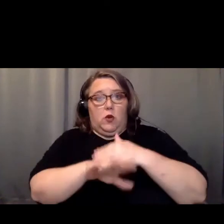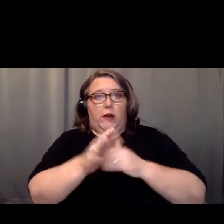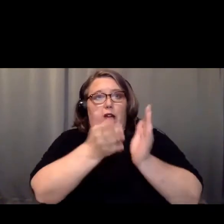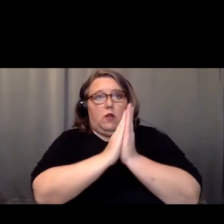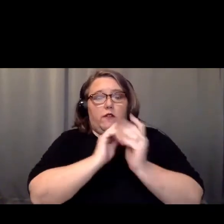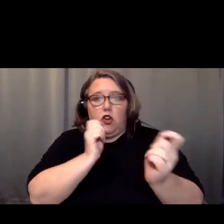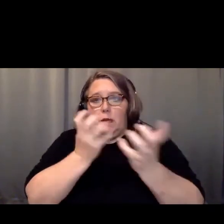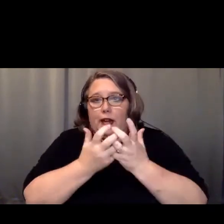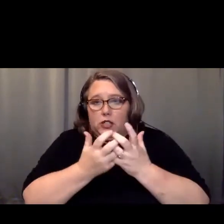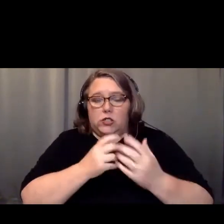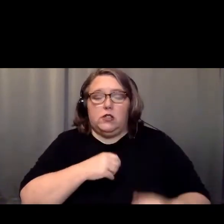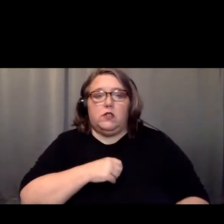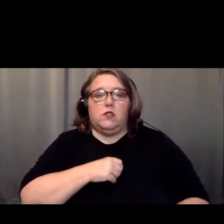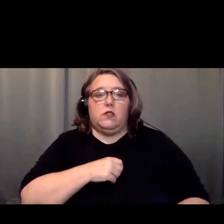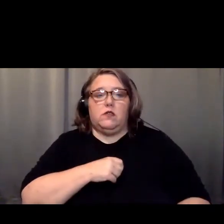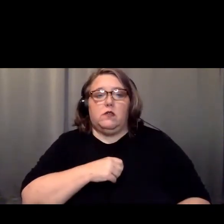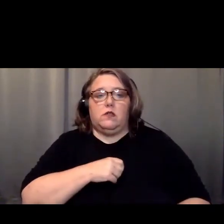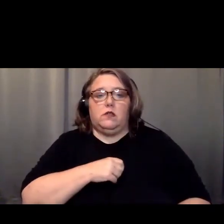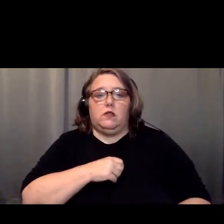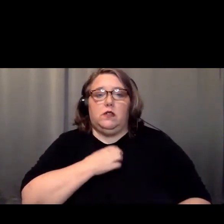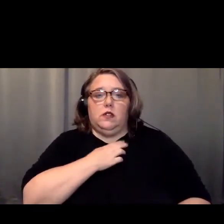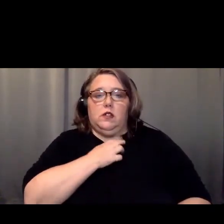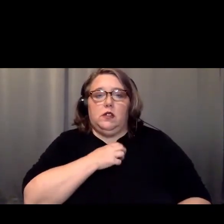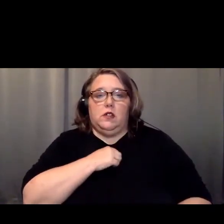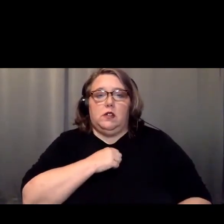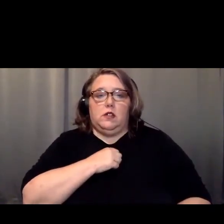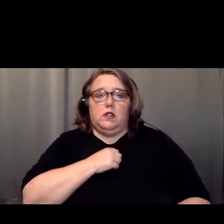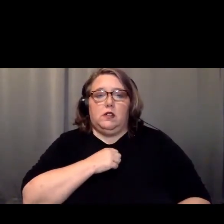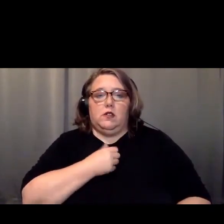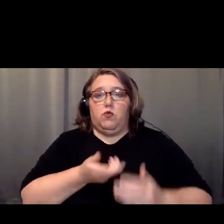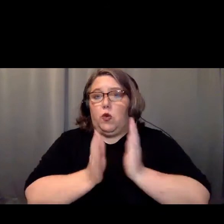you can request any help if you have any questions